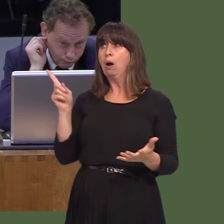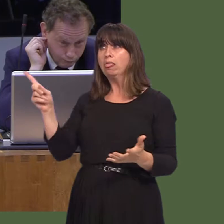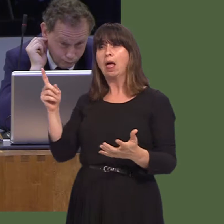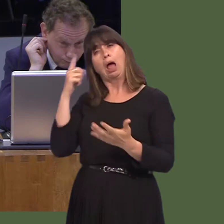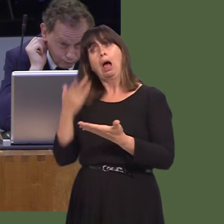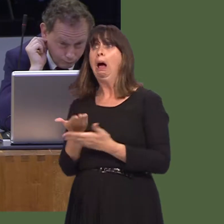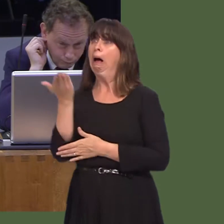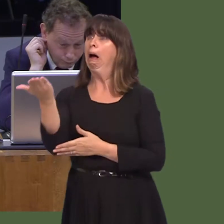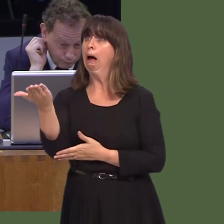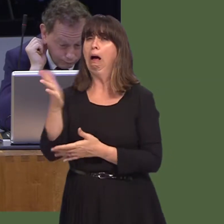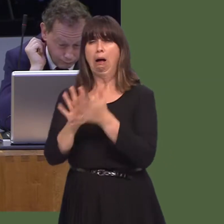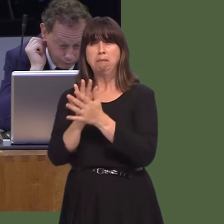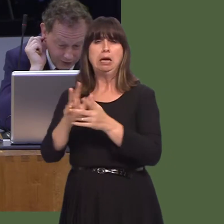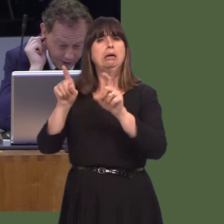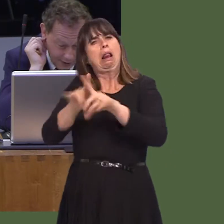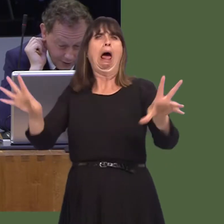wishes of UK voters.